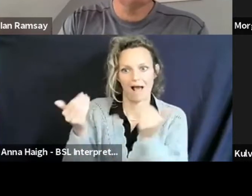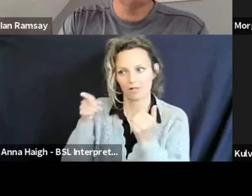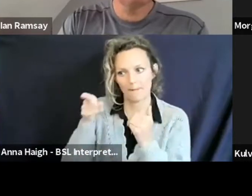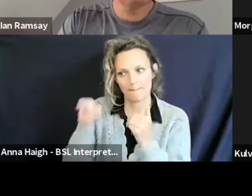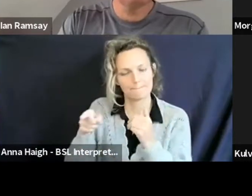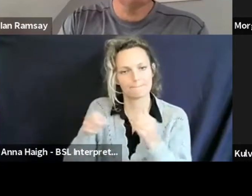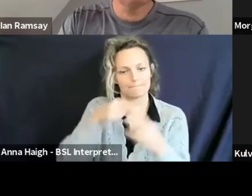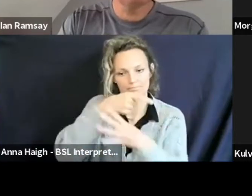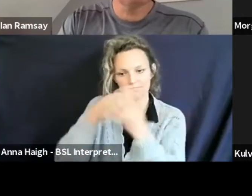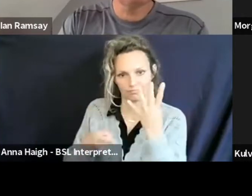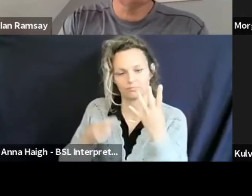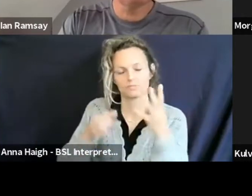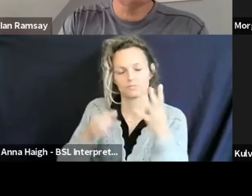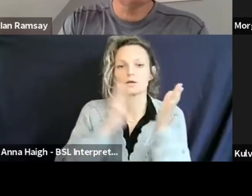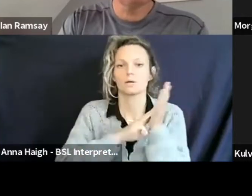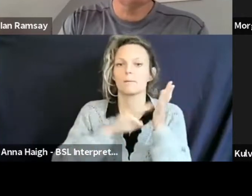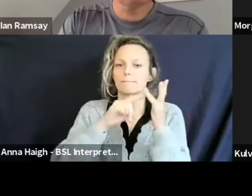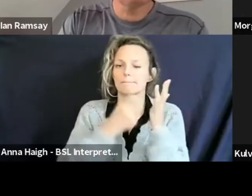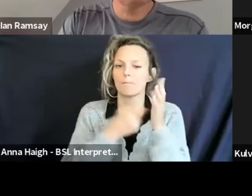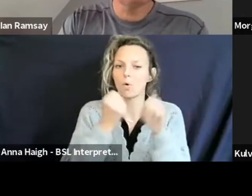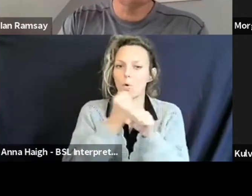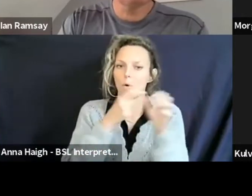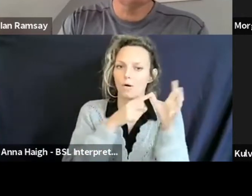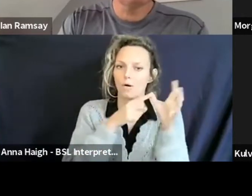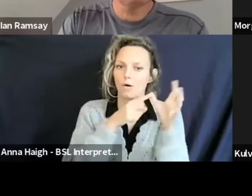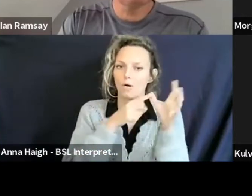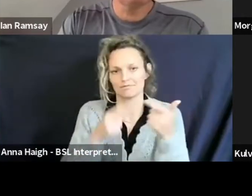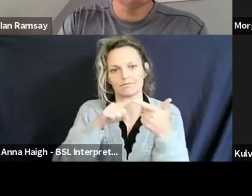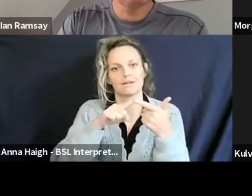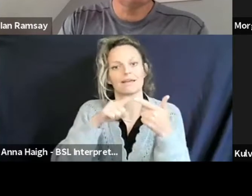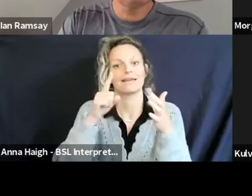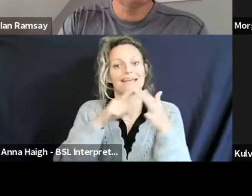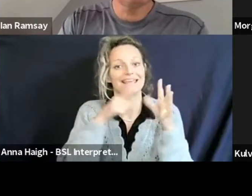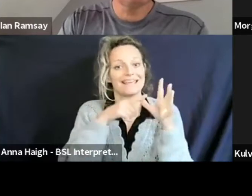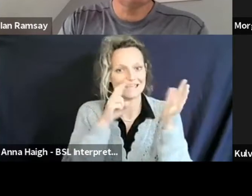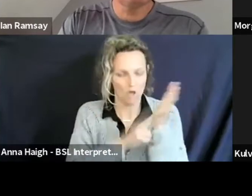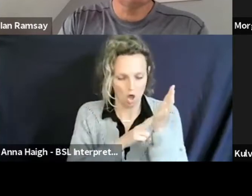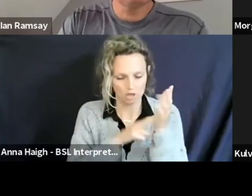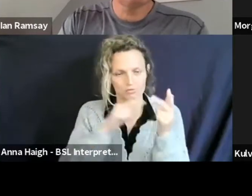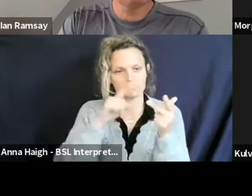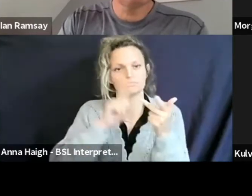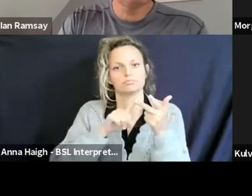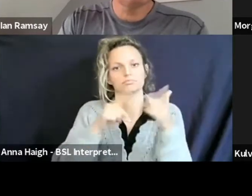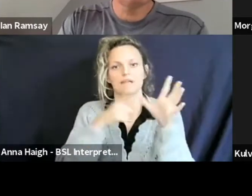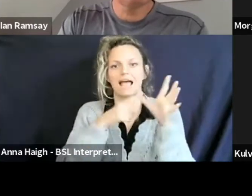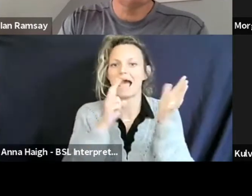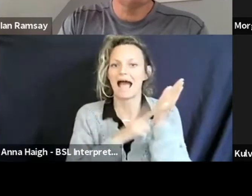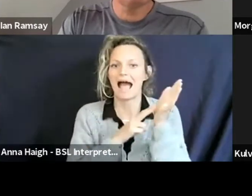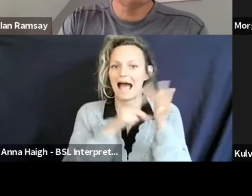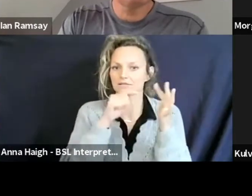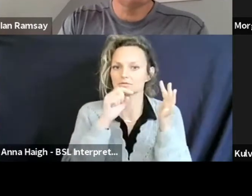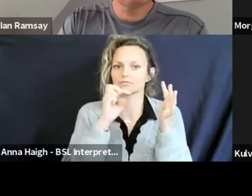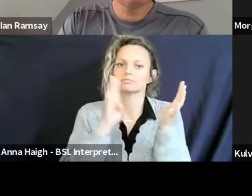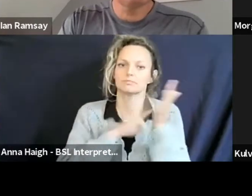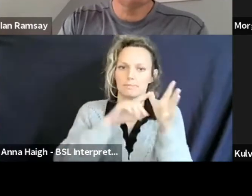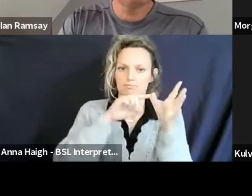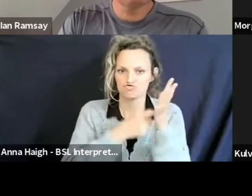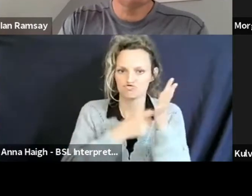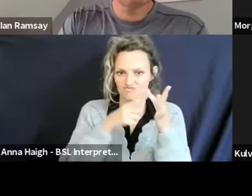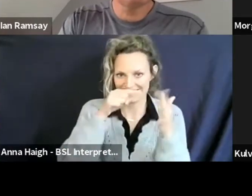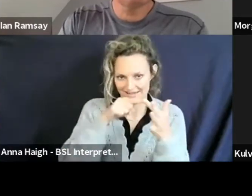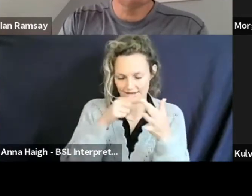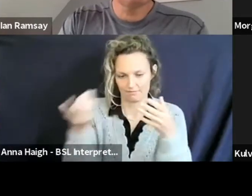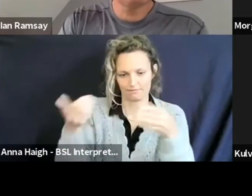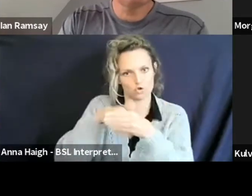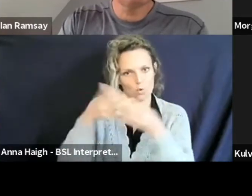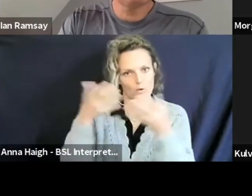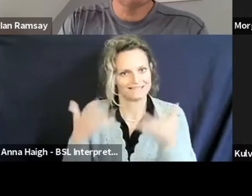It's HMRC today.